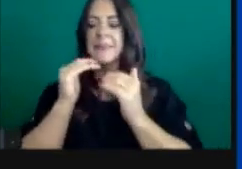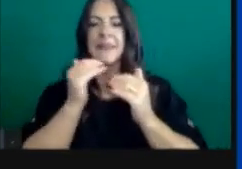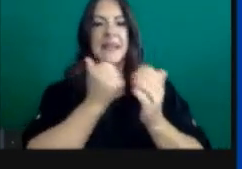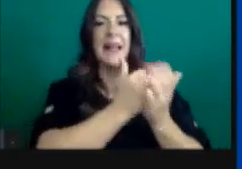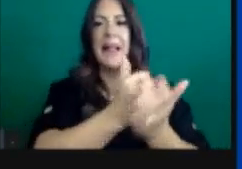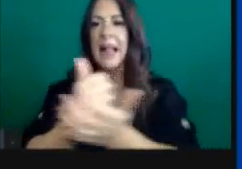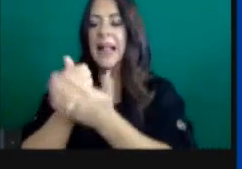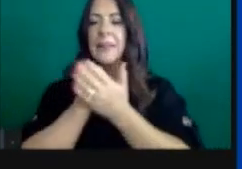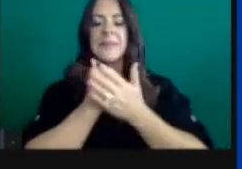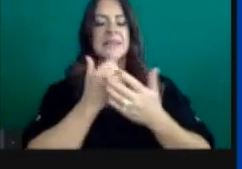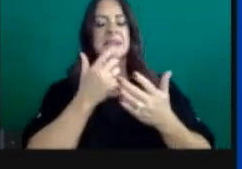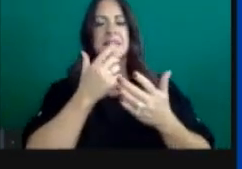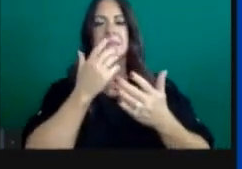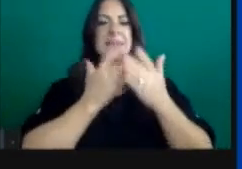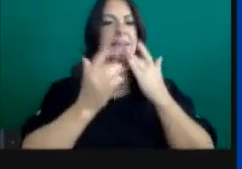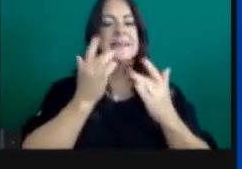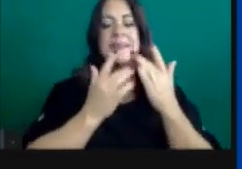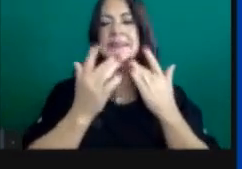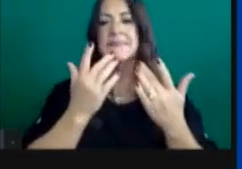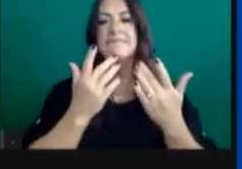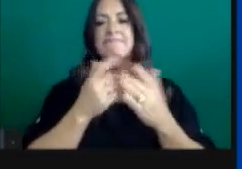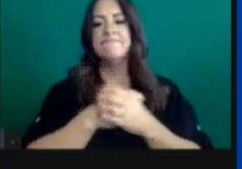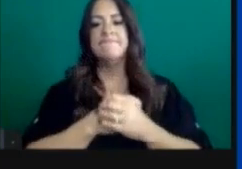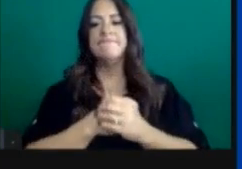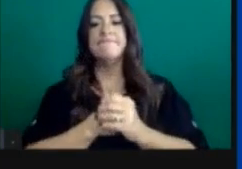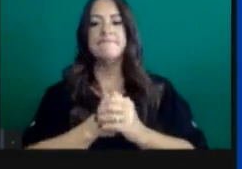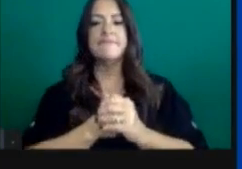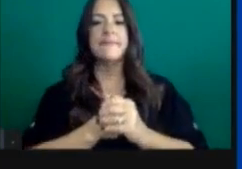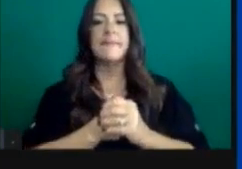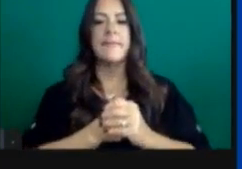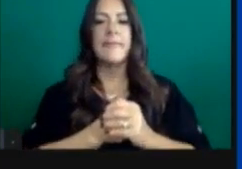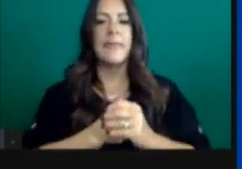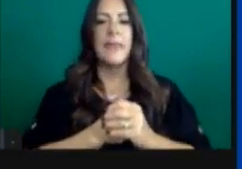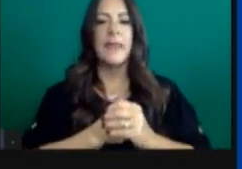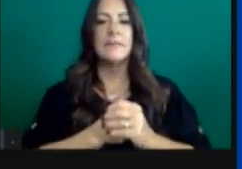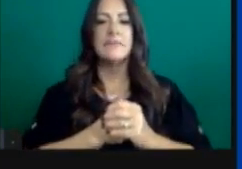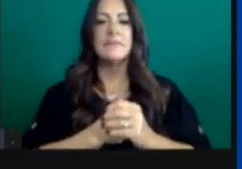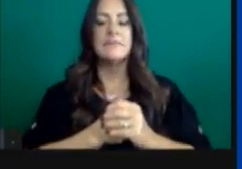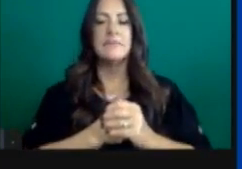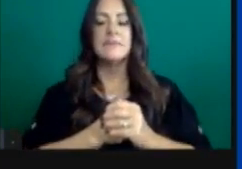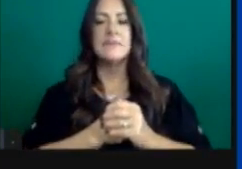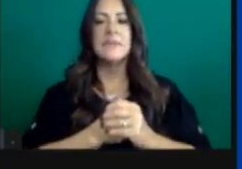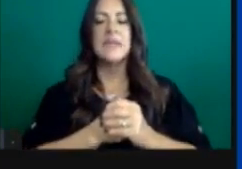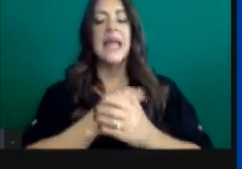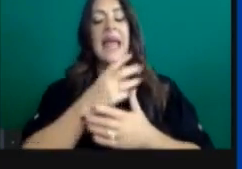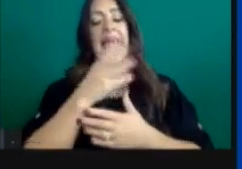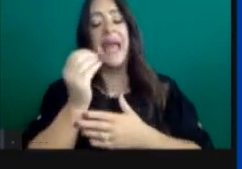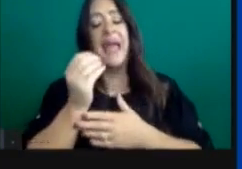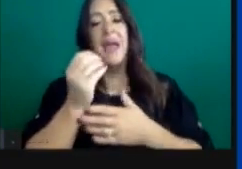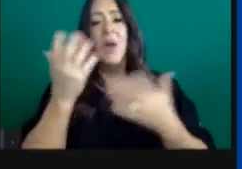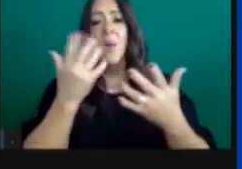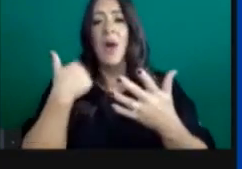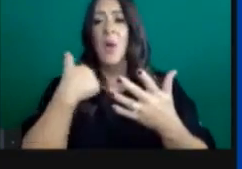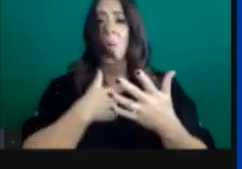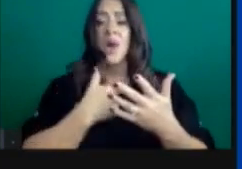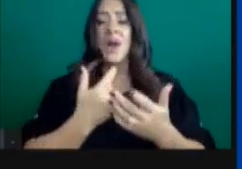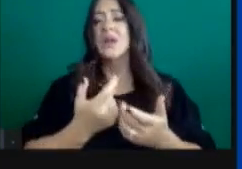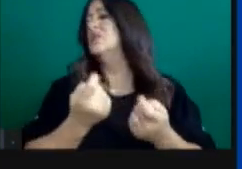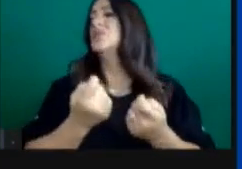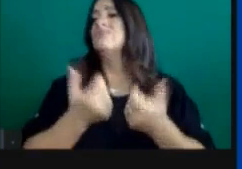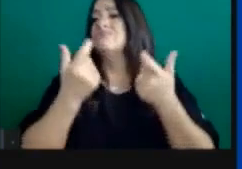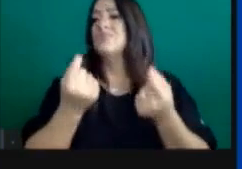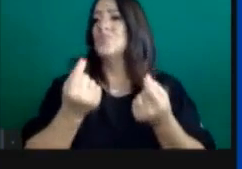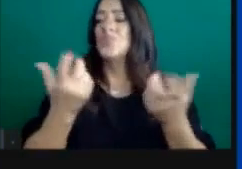YOU MAY BE DELAYING MOVEMENT OF PATIENTS BETWEEN LEVELS OF CARE OR SOME RATE LIMITING STEPS.